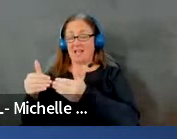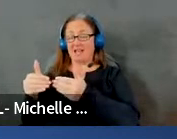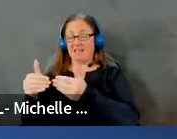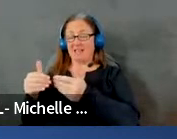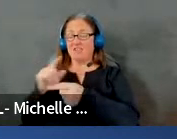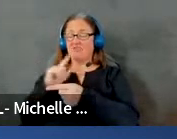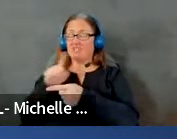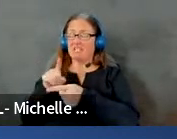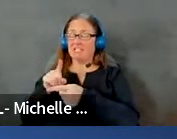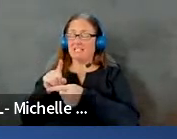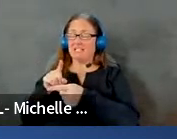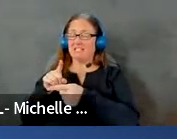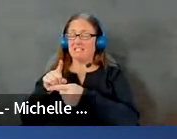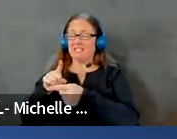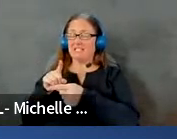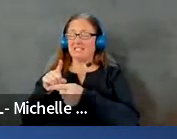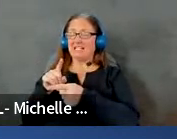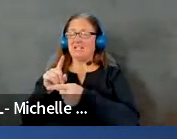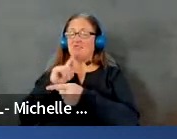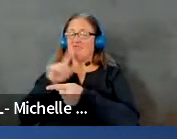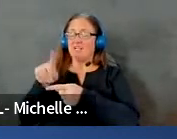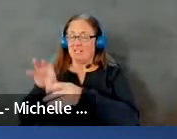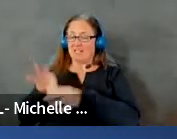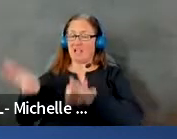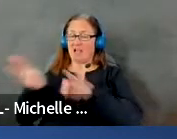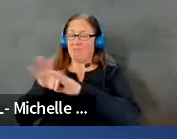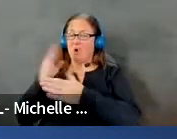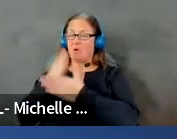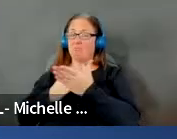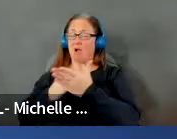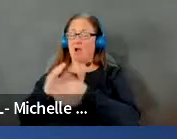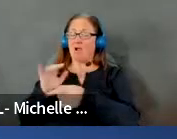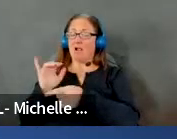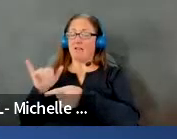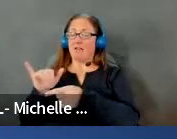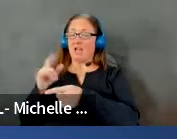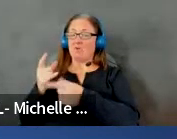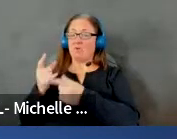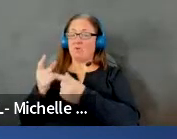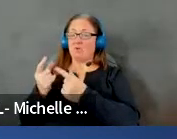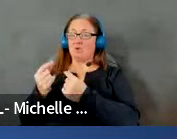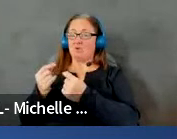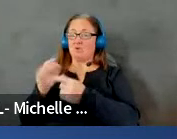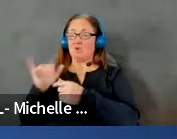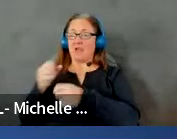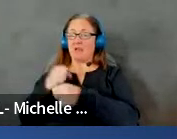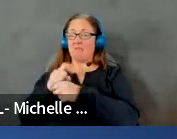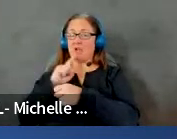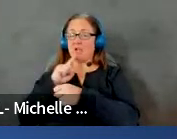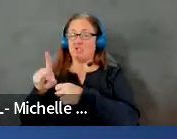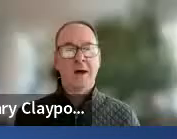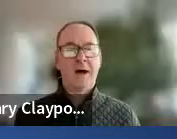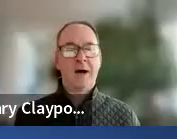is where the rubber meets nine Road. That's where you're going to do due diligence to make sure that